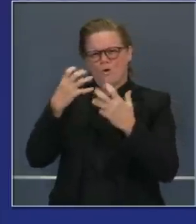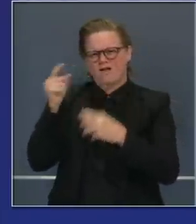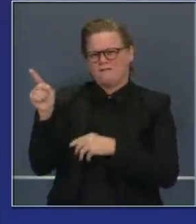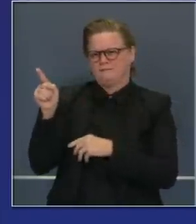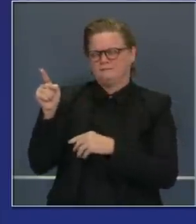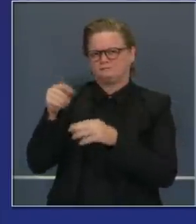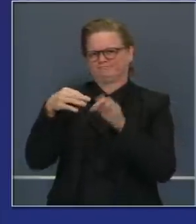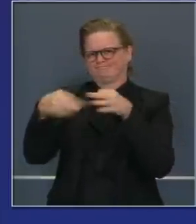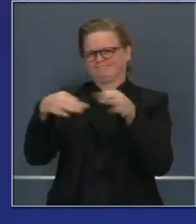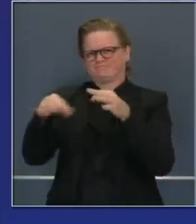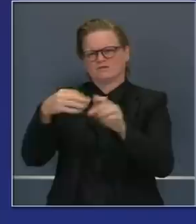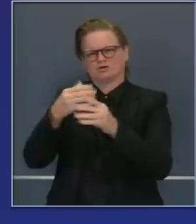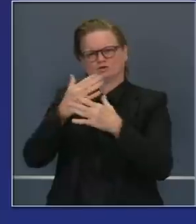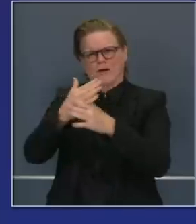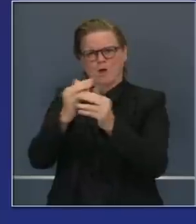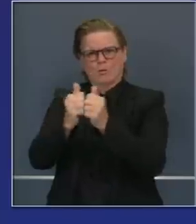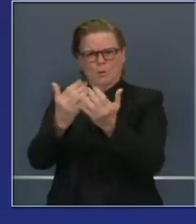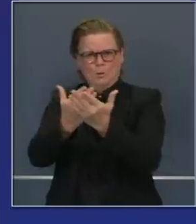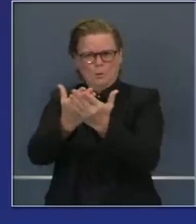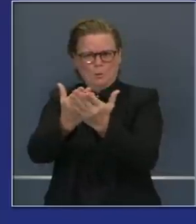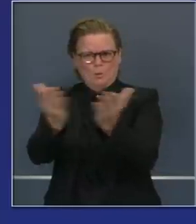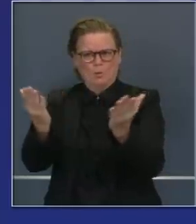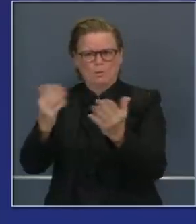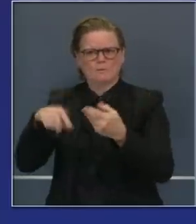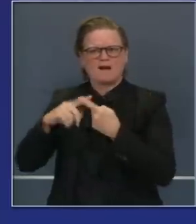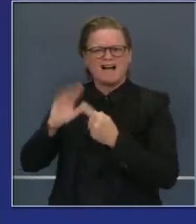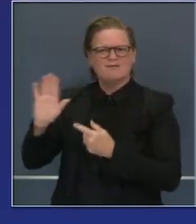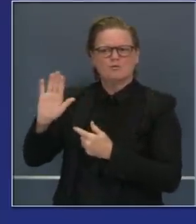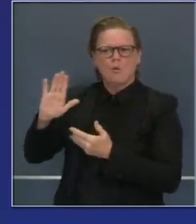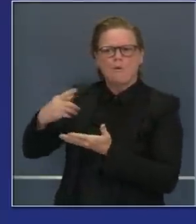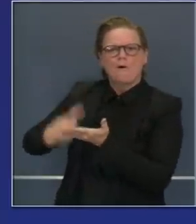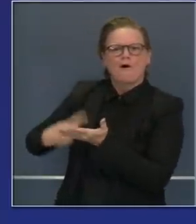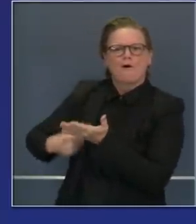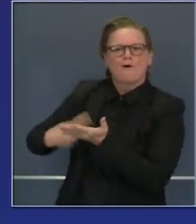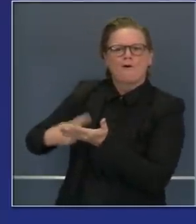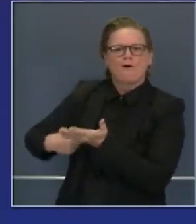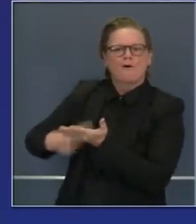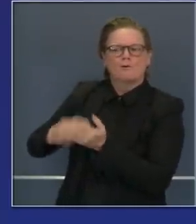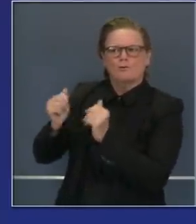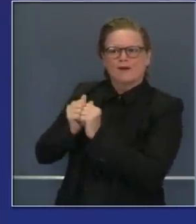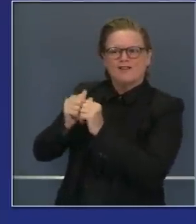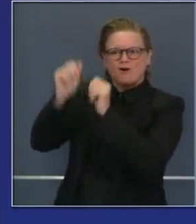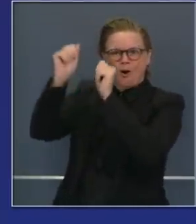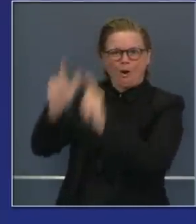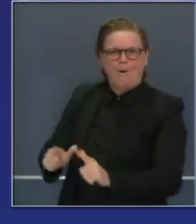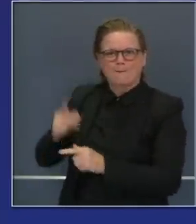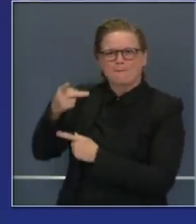SLIDE, TALK MORE ABOUT YOUR CONVERSATIONS OVER THE LAST WEEK TO PROVIDE SOME INSIGHT AS TO WHAT WE MAY BE LOOKING AT